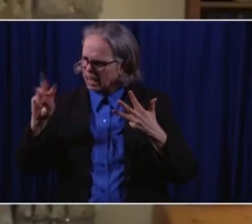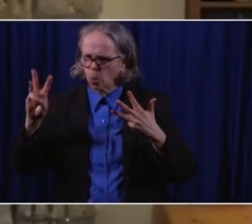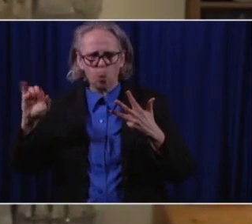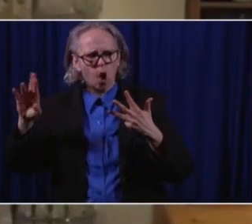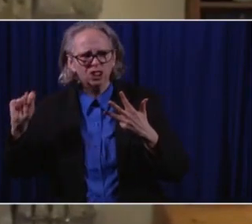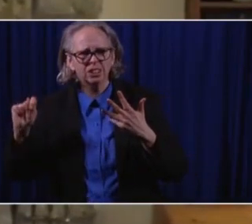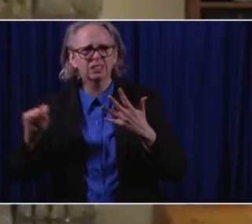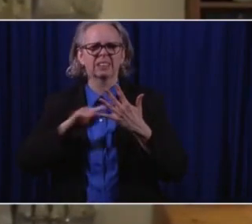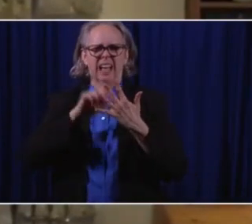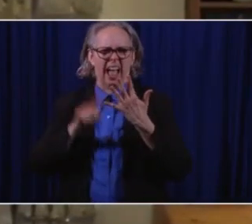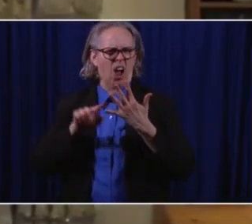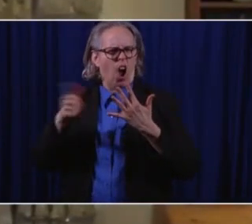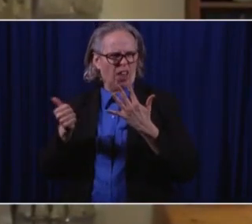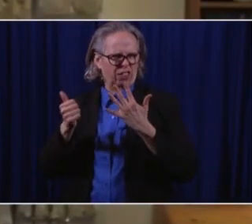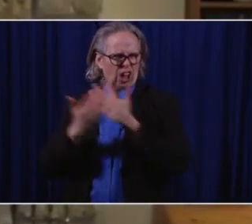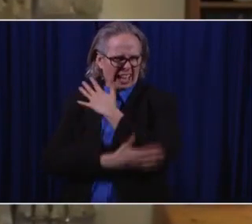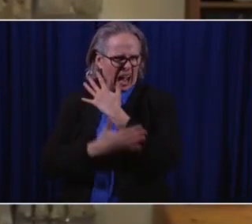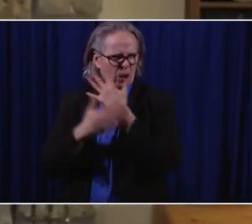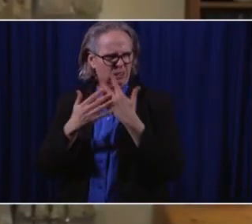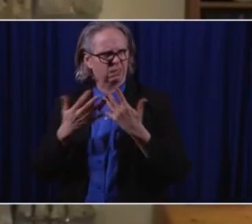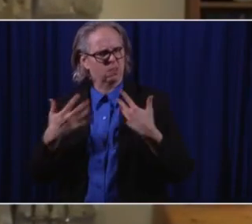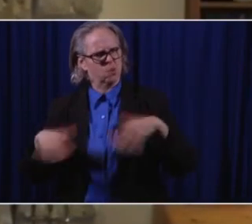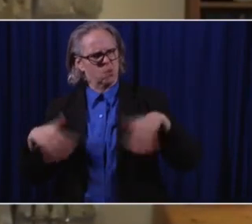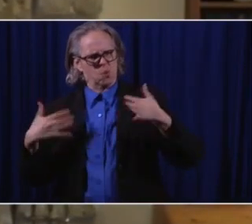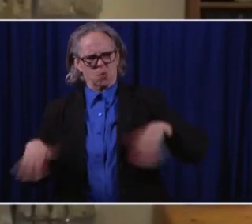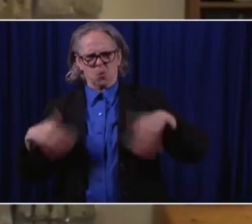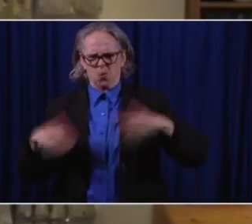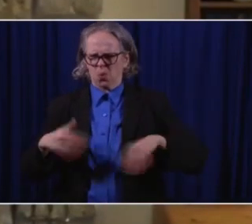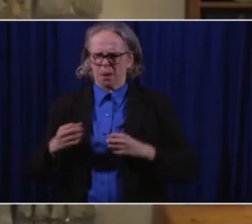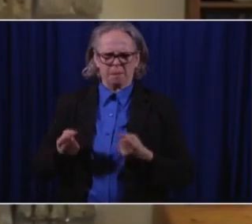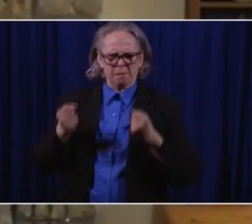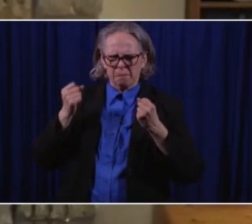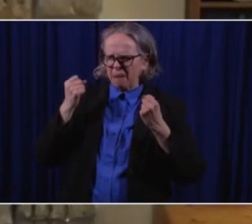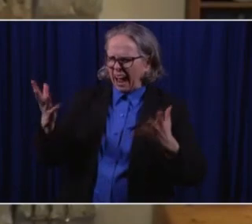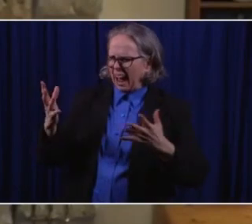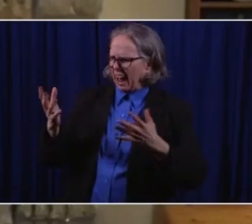columbiana County dark for one pair in Van work. None of these have been read before in fact